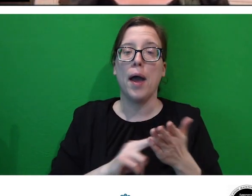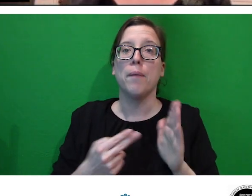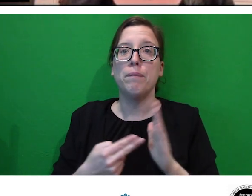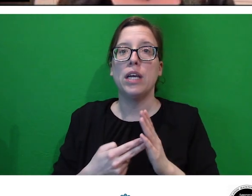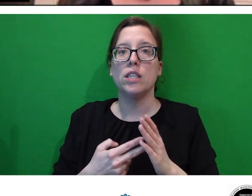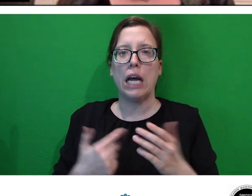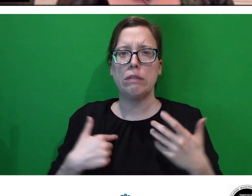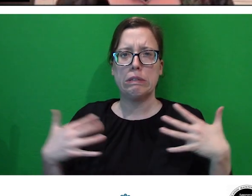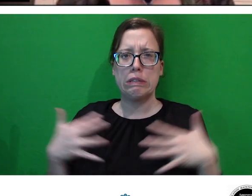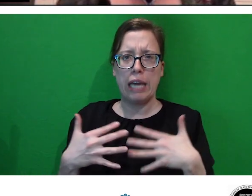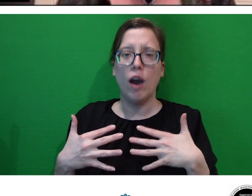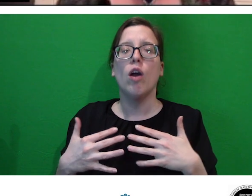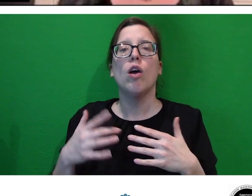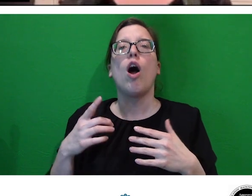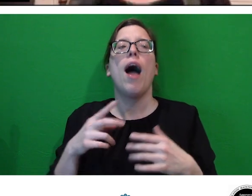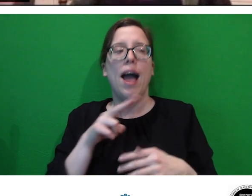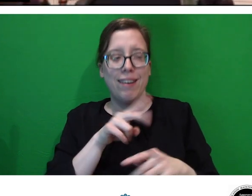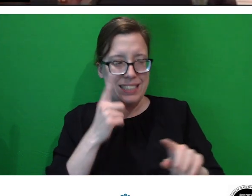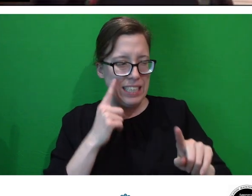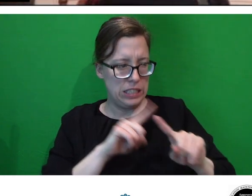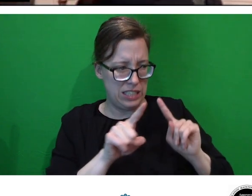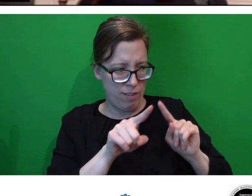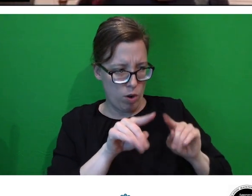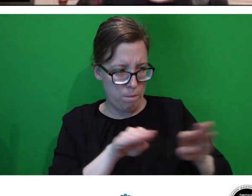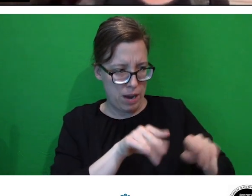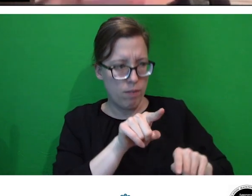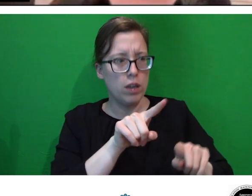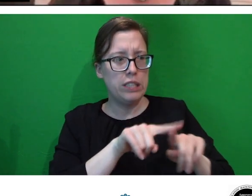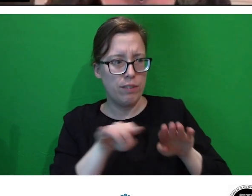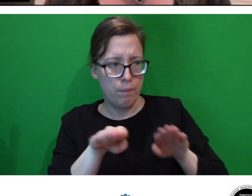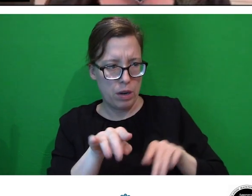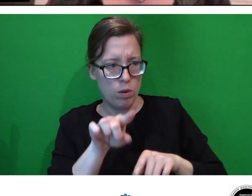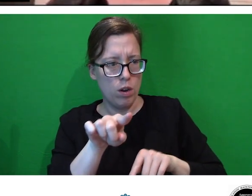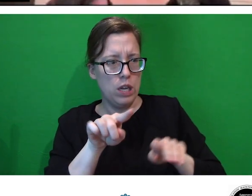That might be you don't want it. But if you pitch it, you're scared of it.